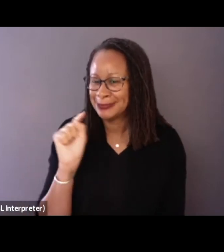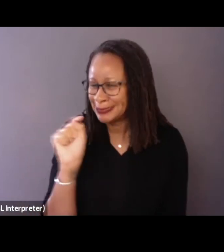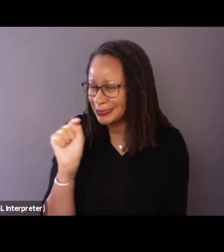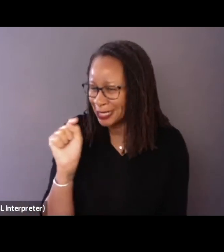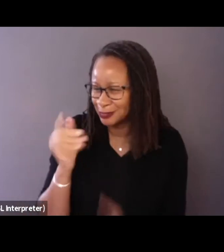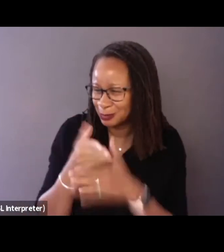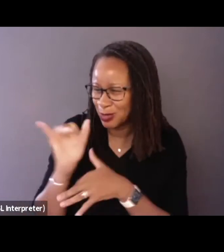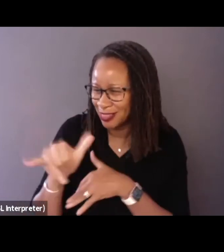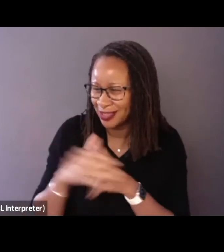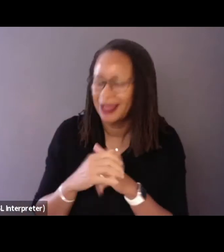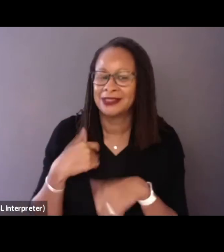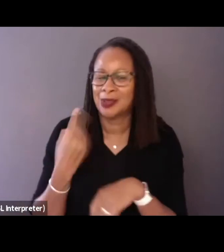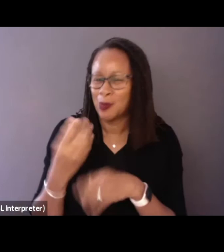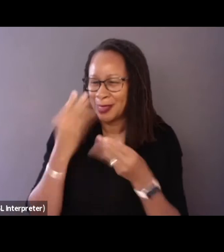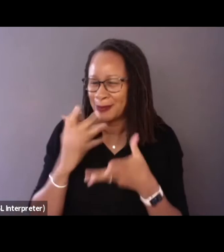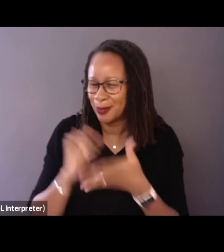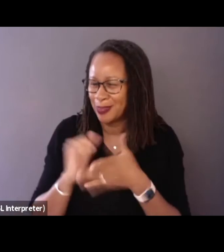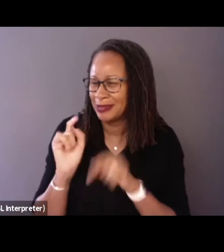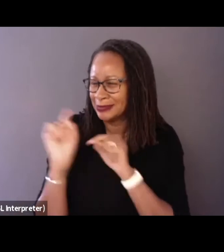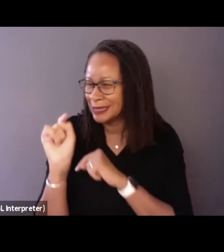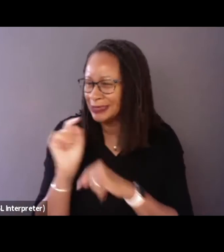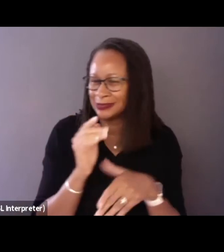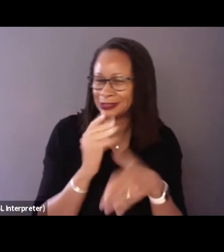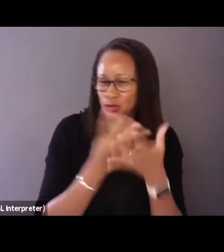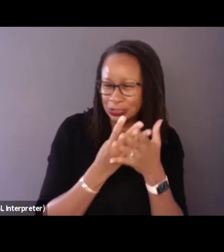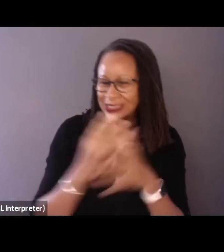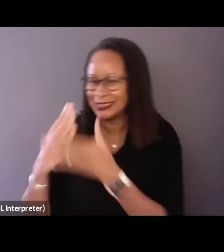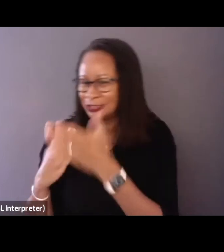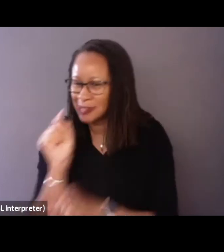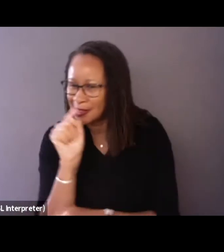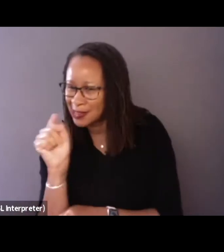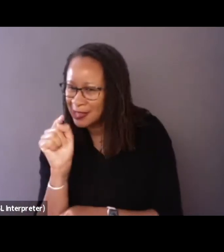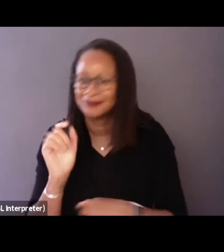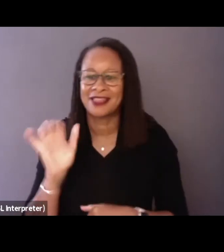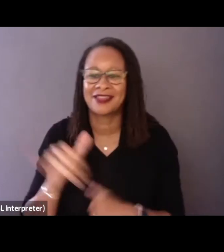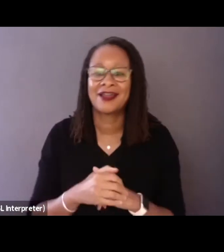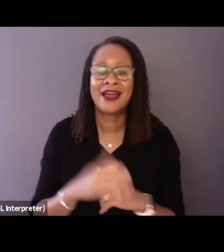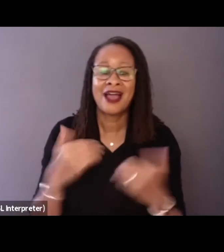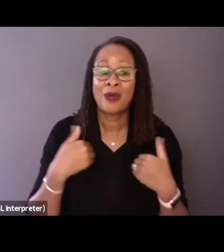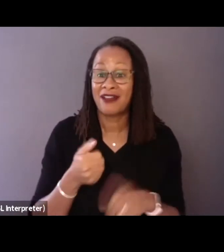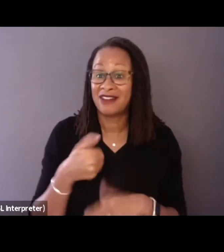my colleague pointed out, so just want to make sure you all get that right. We have another couple of months of screenings coming up,